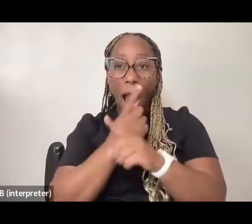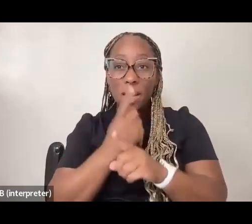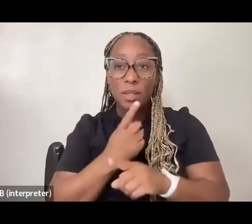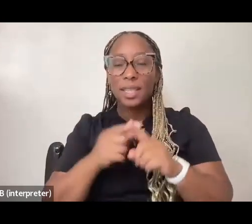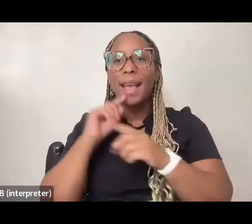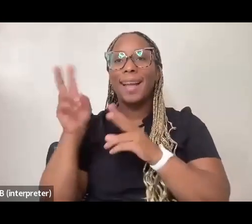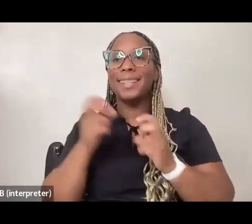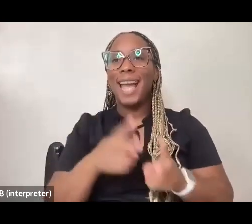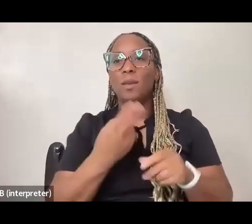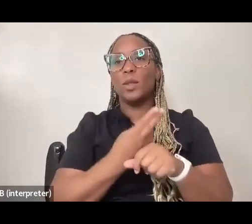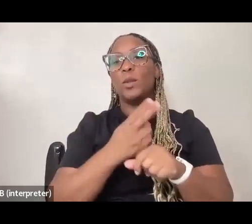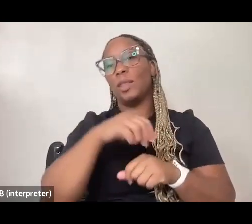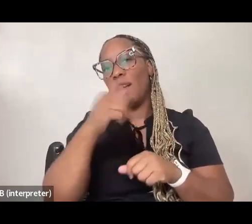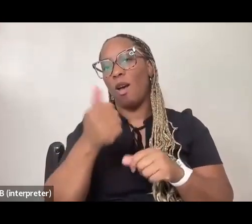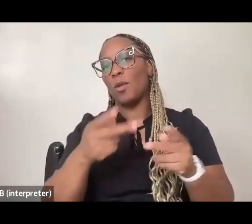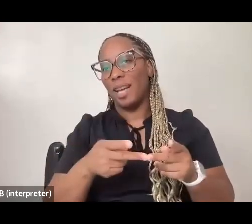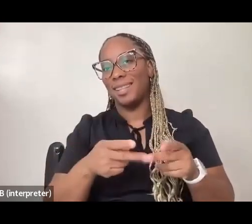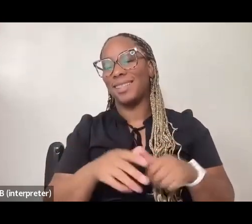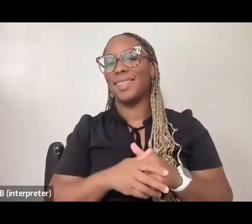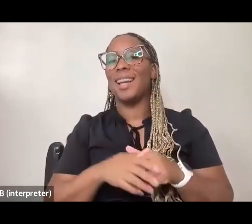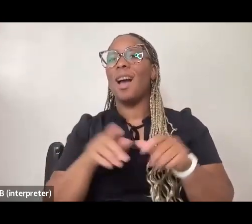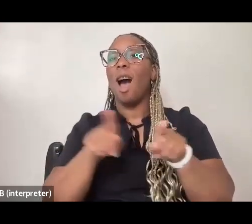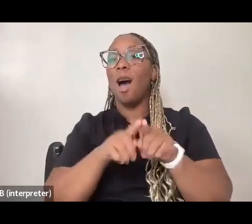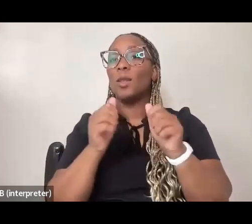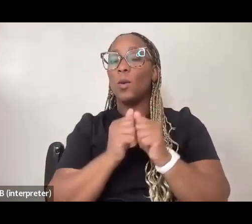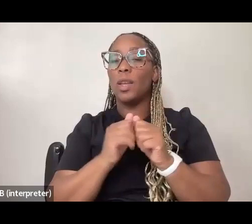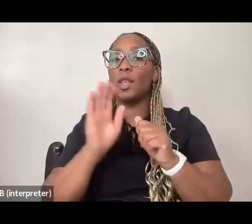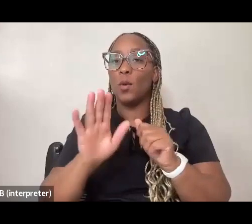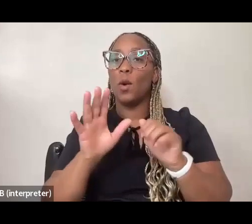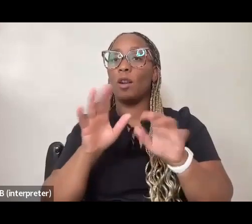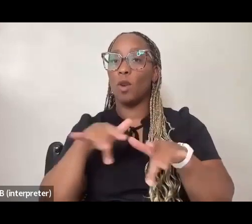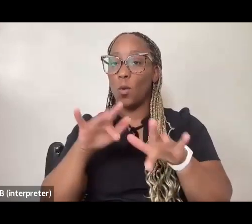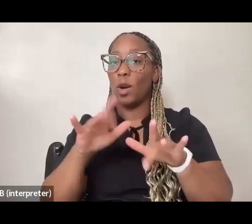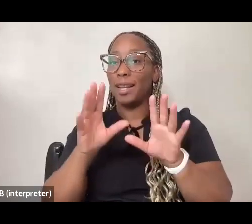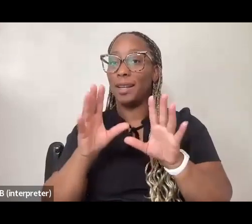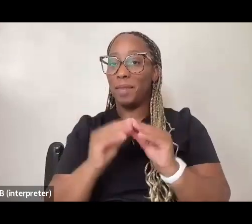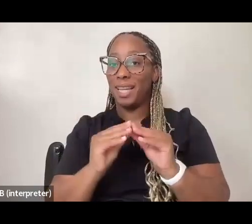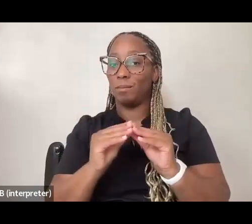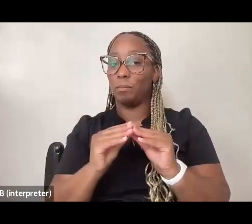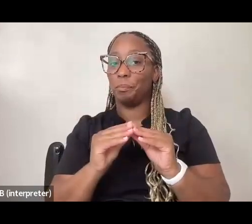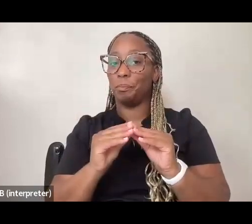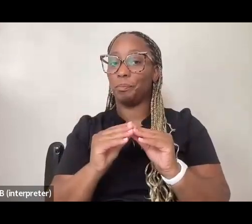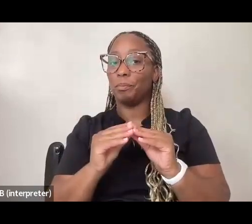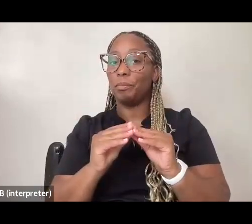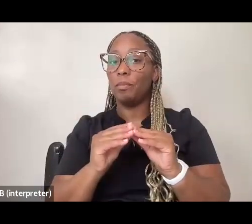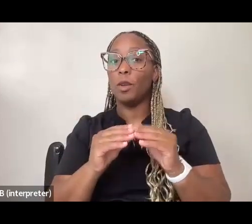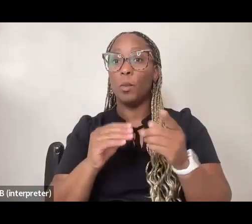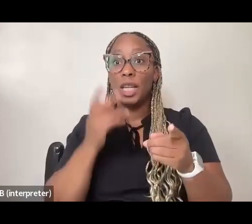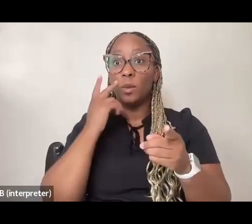to use in other locations, alongside your recorded meeting. Once in the space where year zoom recordings and transcript or score -- are stored, you can